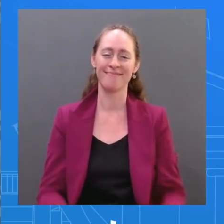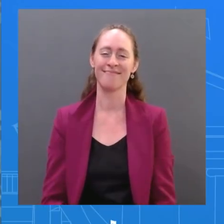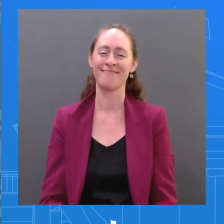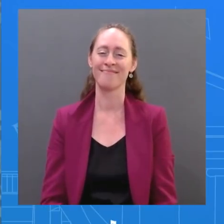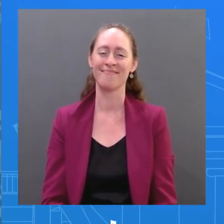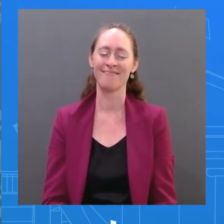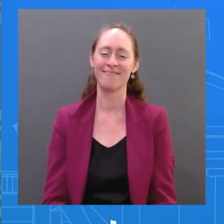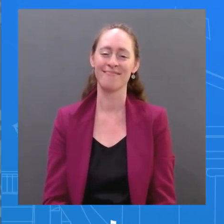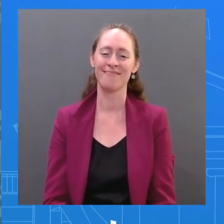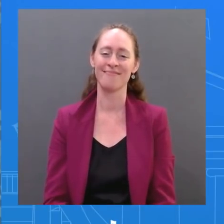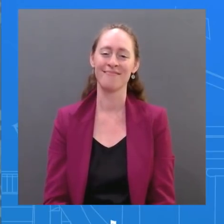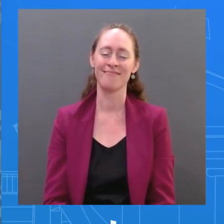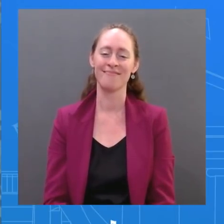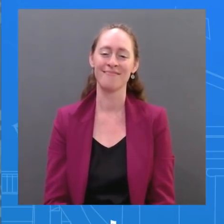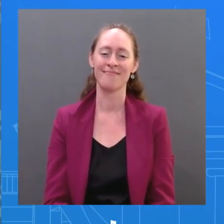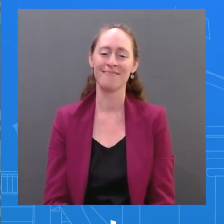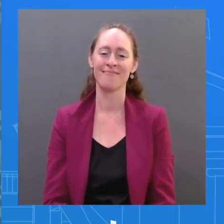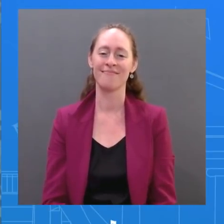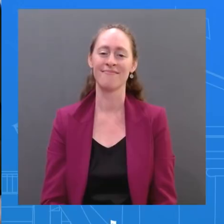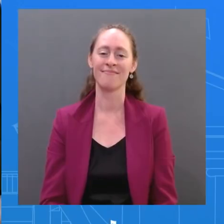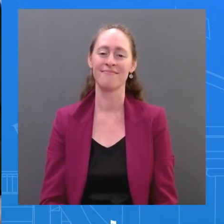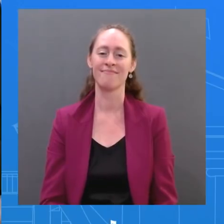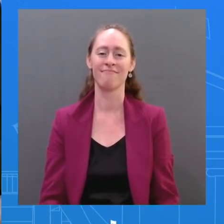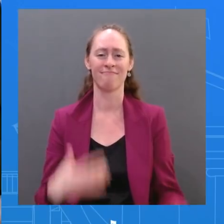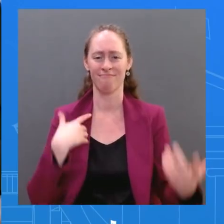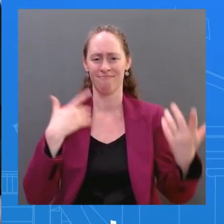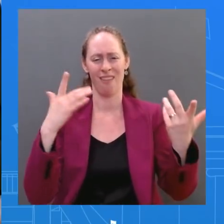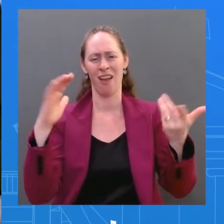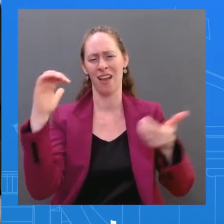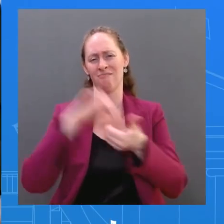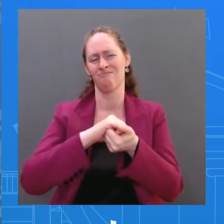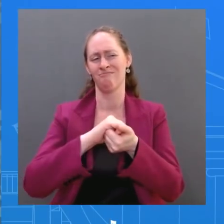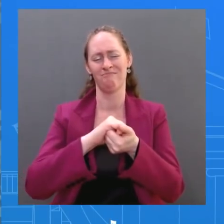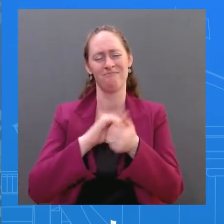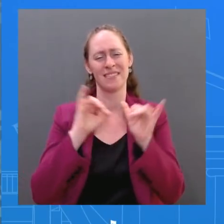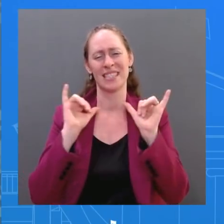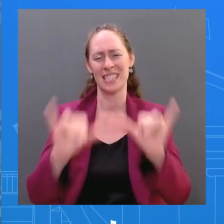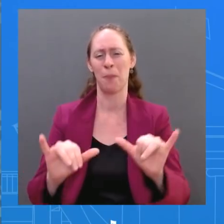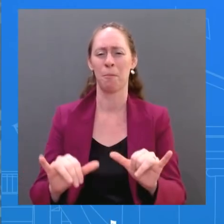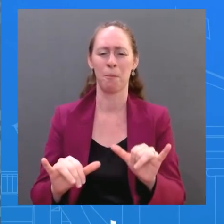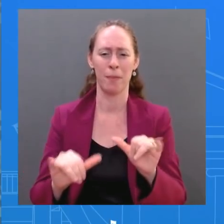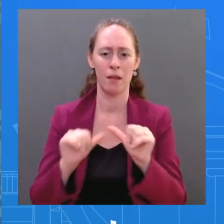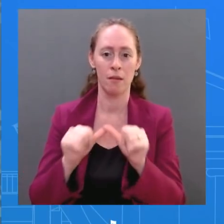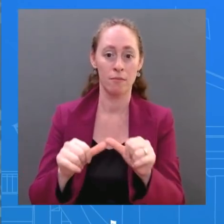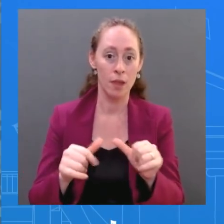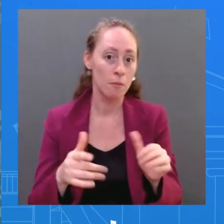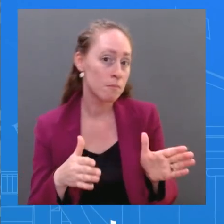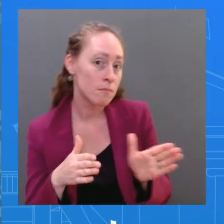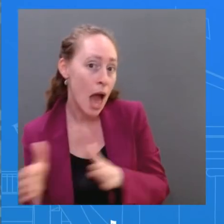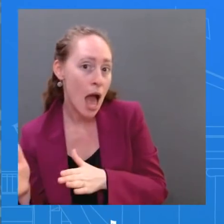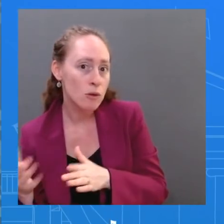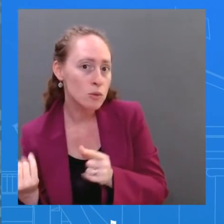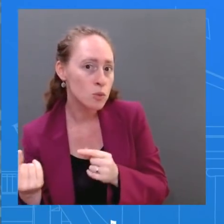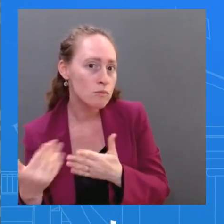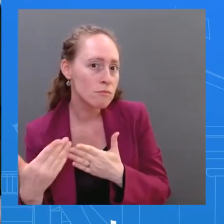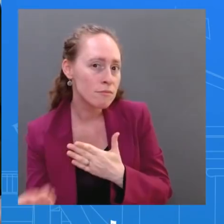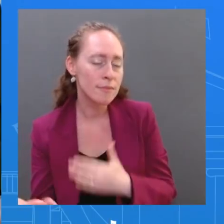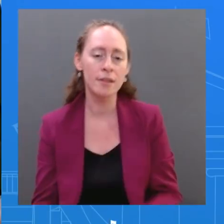The Press: Does he plan to speak to him, Karine? Before he leaves -- Ms. Jean-Pierre: I -- I don't have -- The Press: Okay. Ms. Jean-Pierre: I don't have anything to preview for you at this time. The Press: And a quick question on Roe.